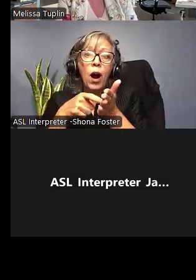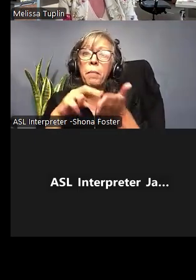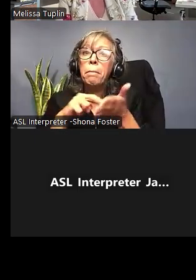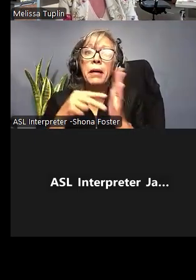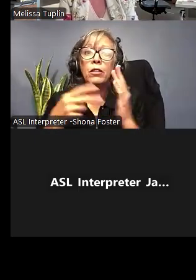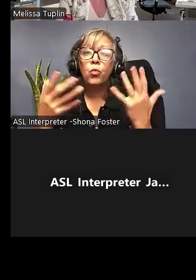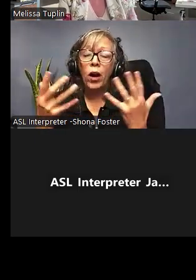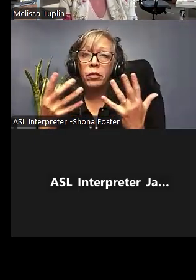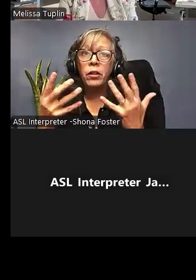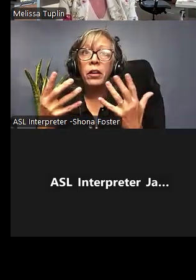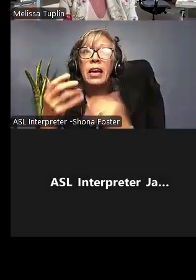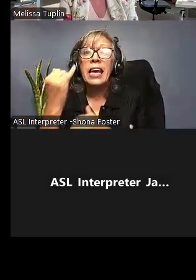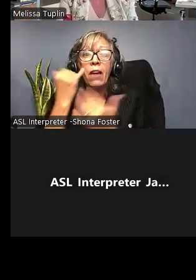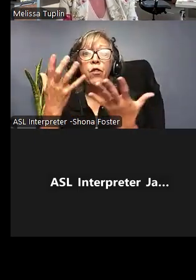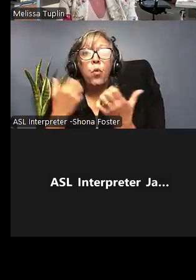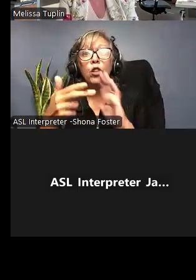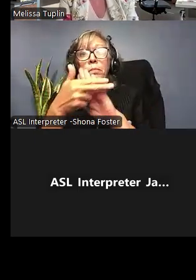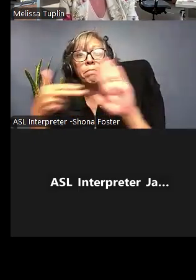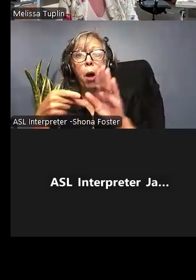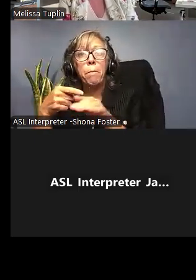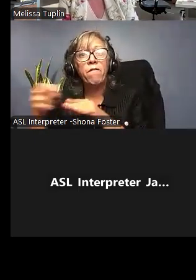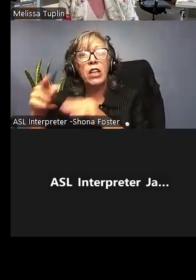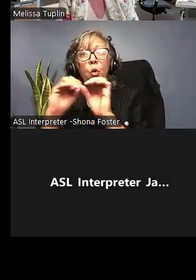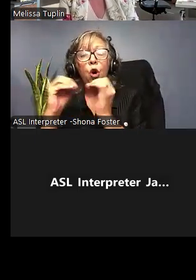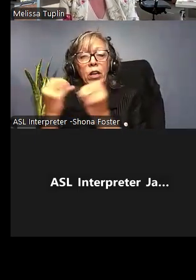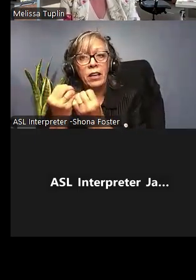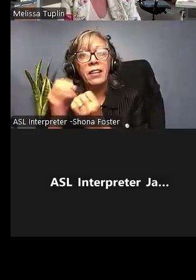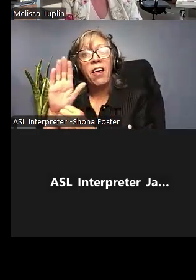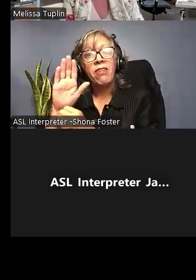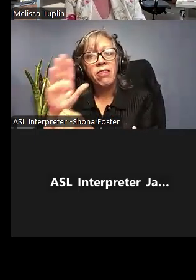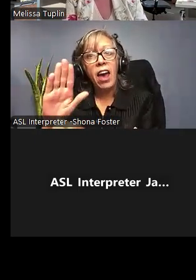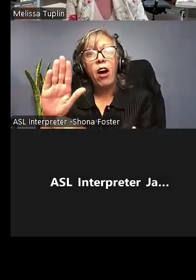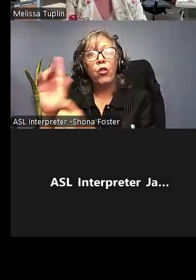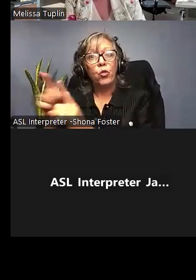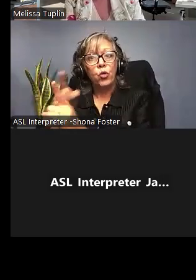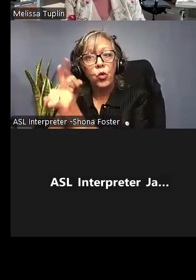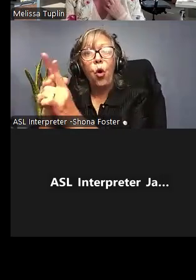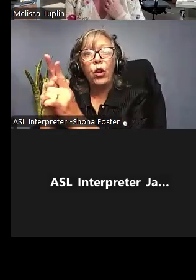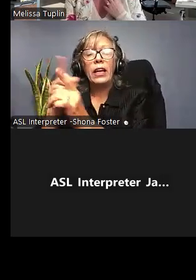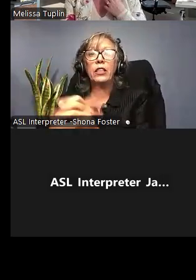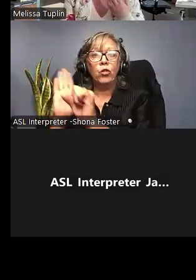considered a professional organization whose mandate is to advance professional practice,